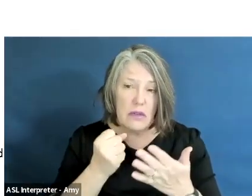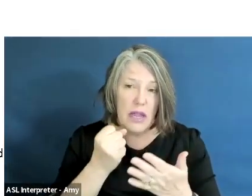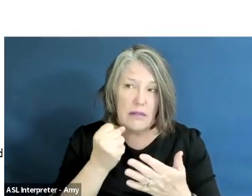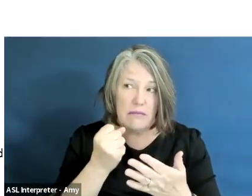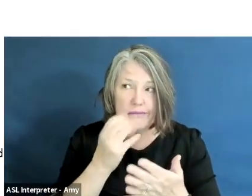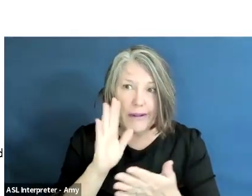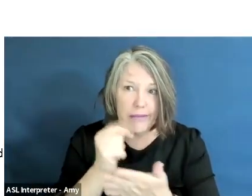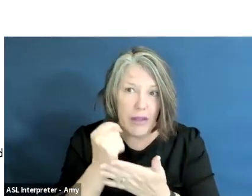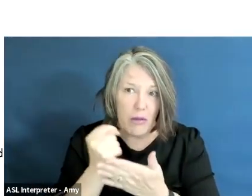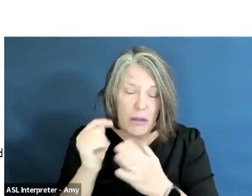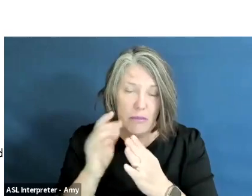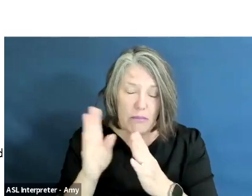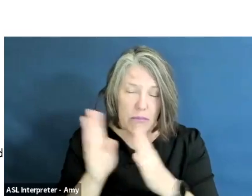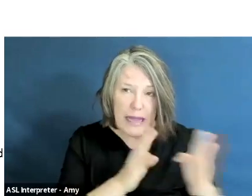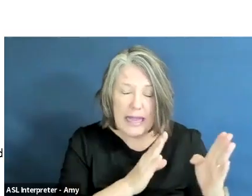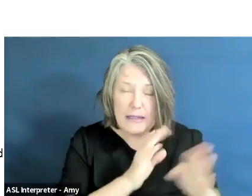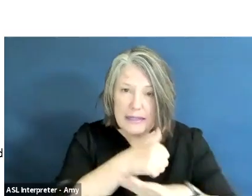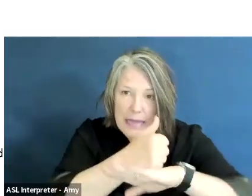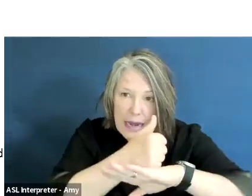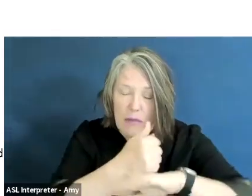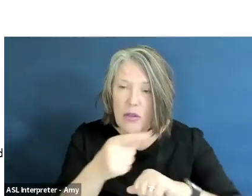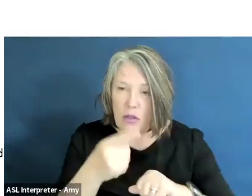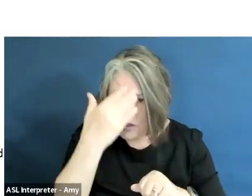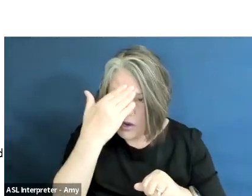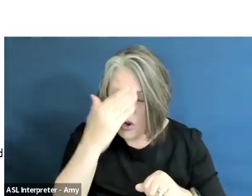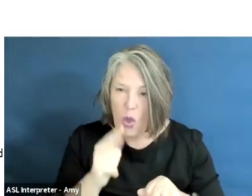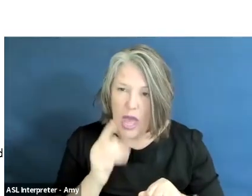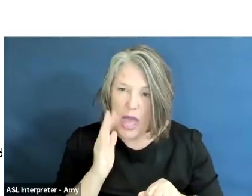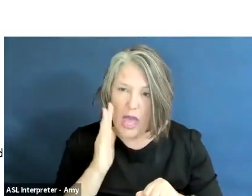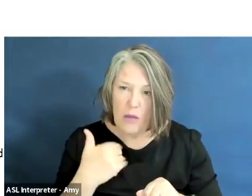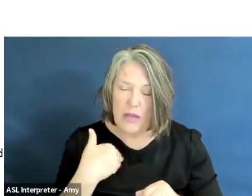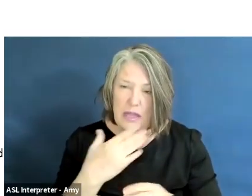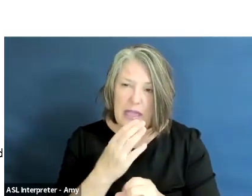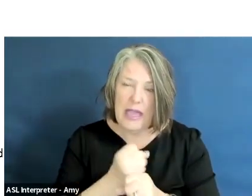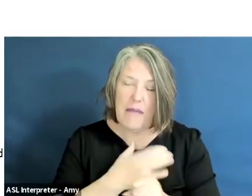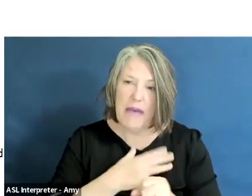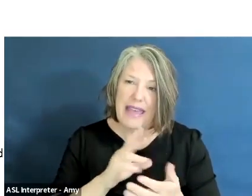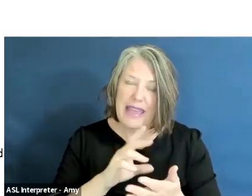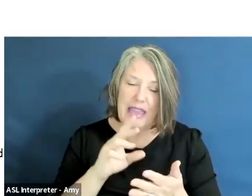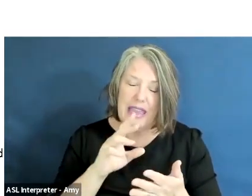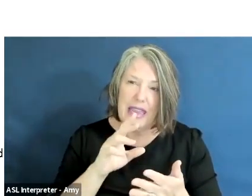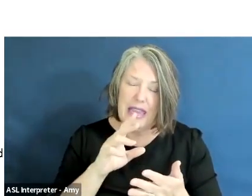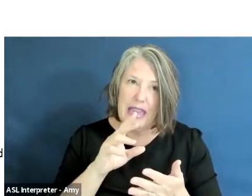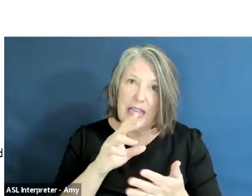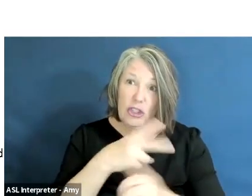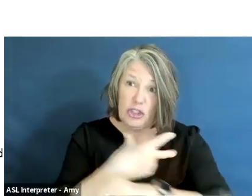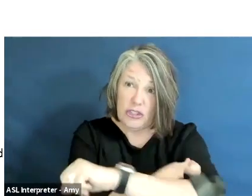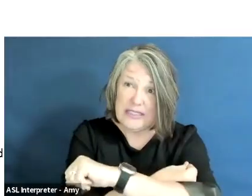and setup so that they know, ok I'm going to get my disease modifying therapy injection at this point or infusion,